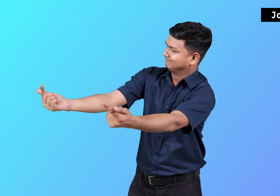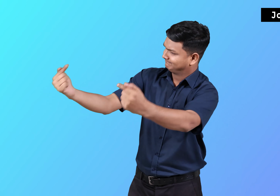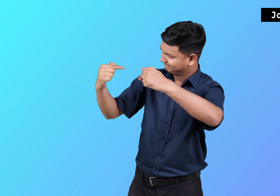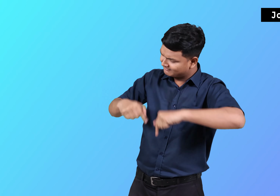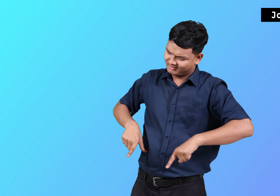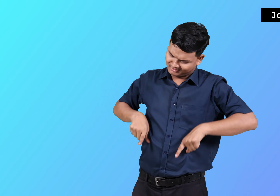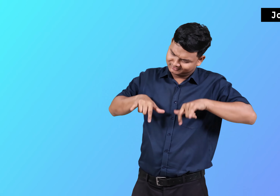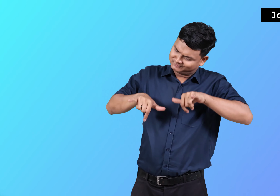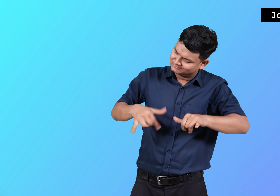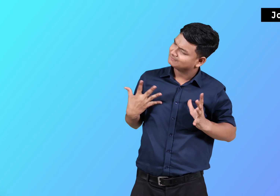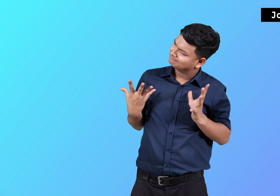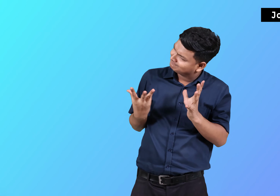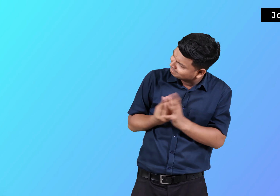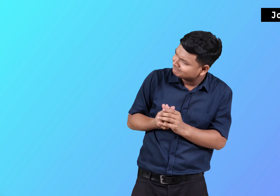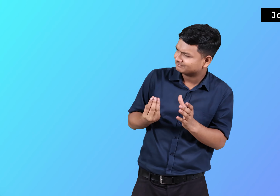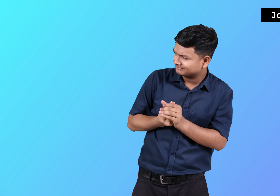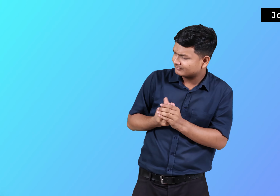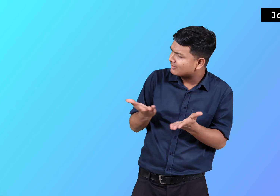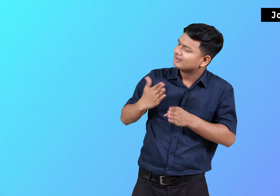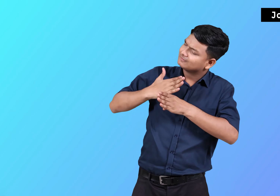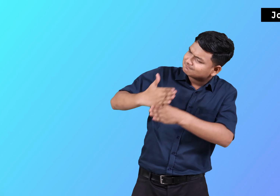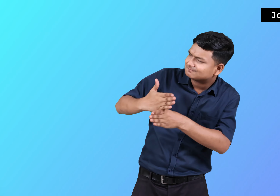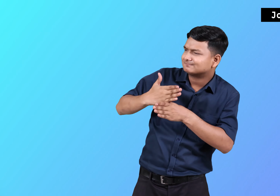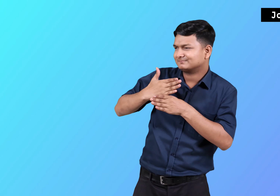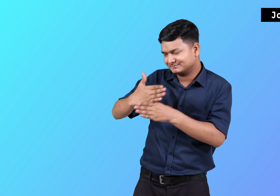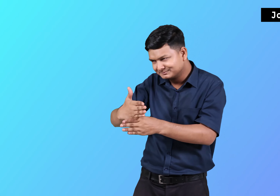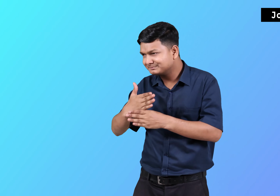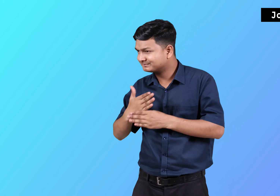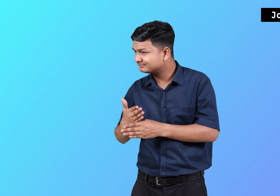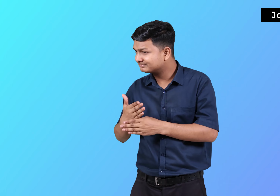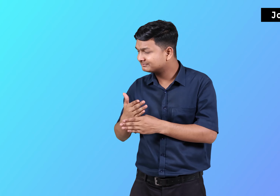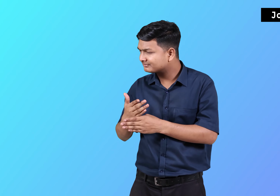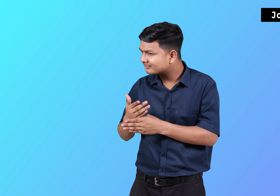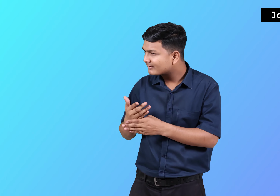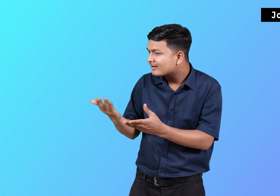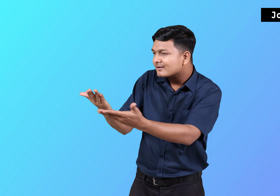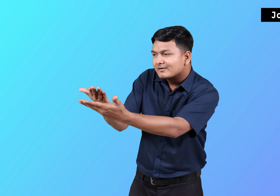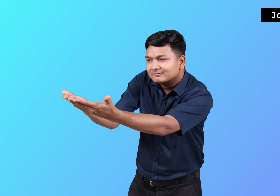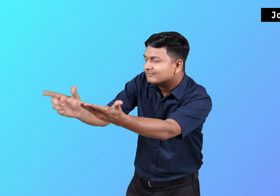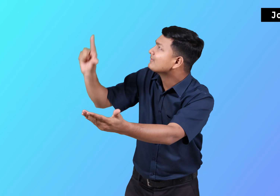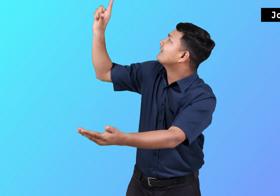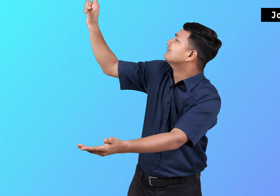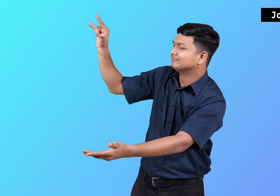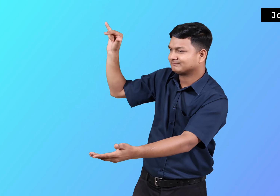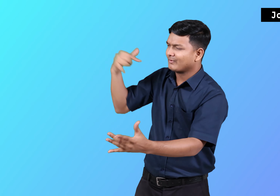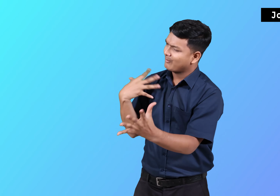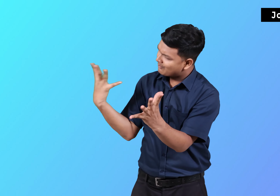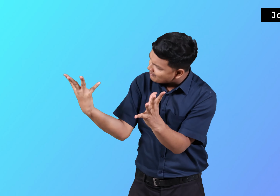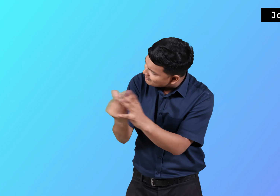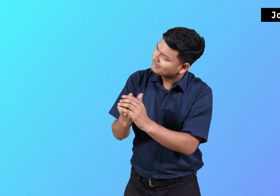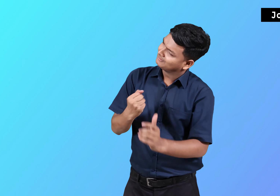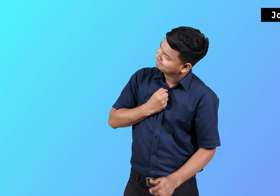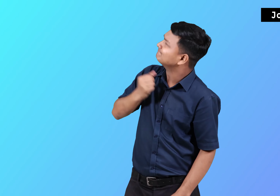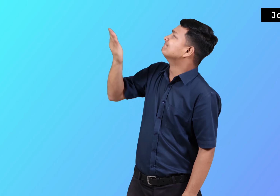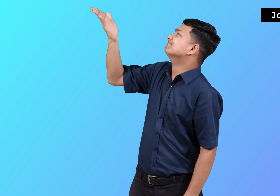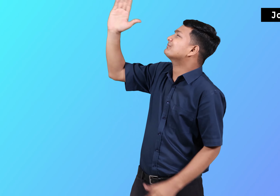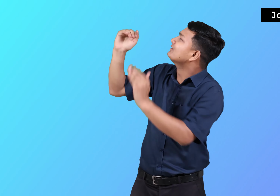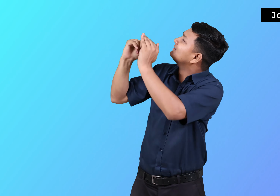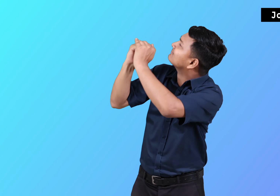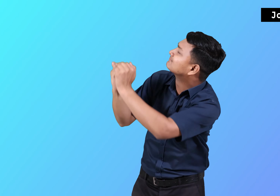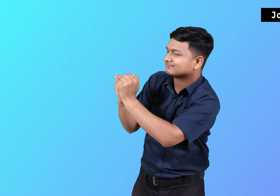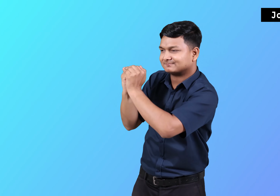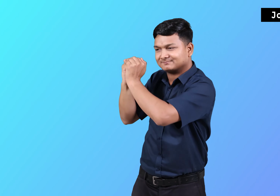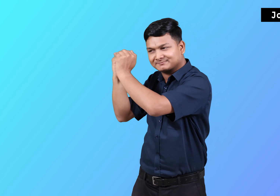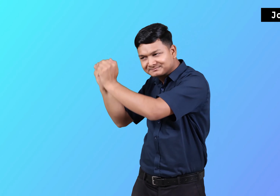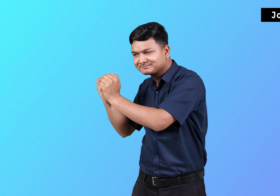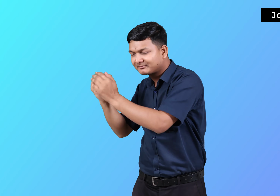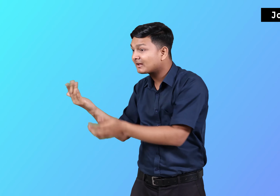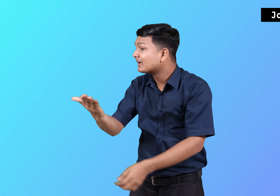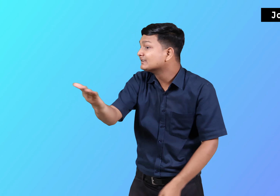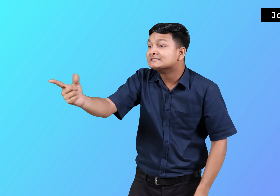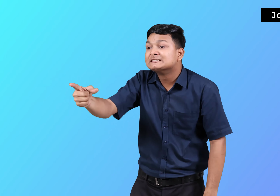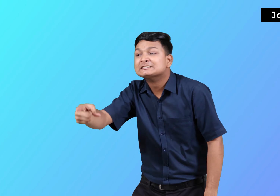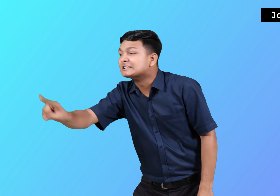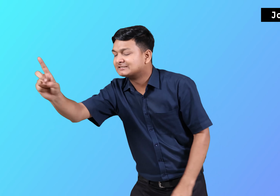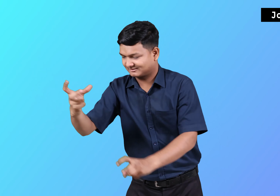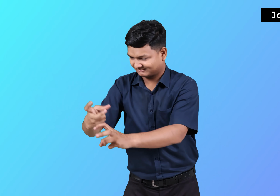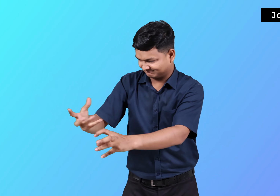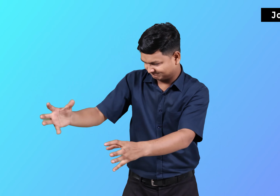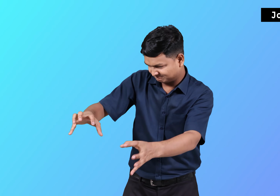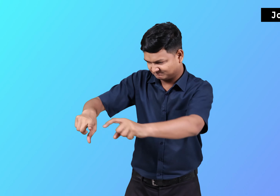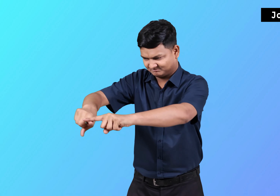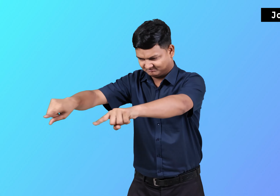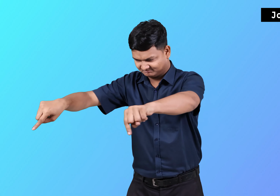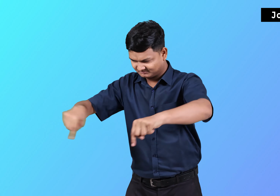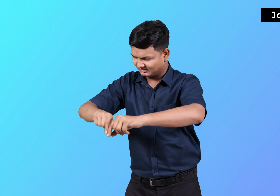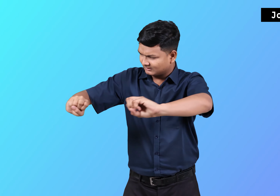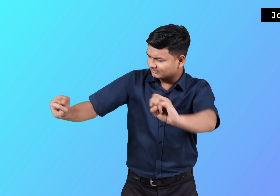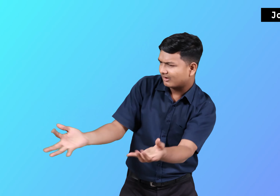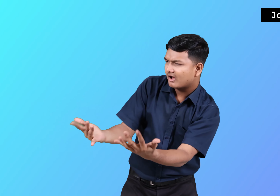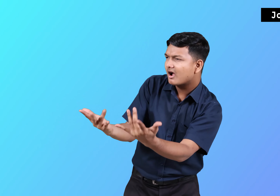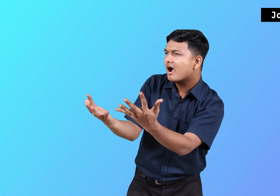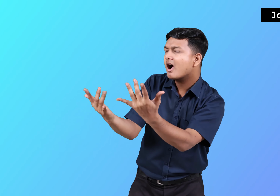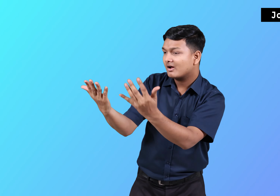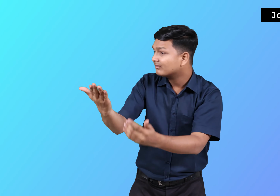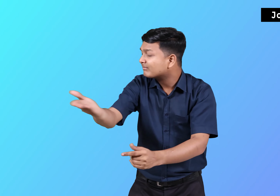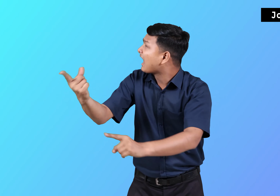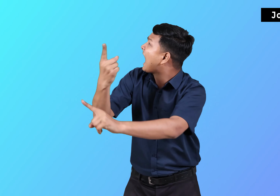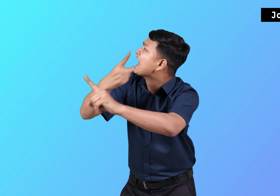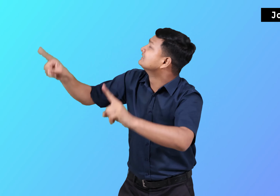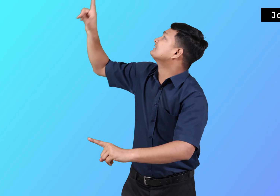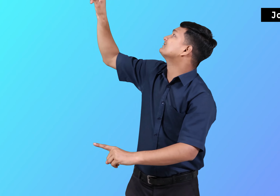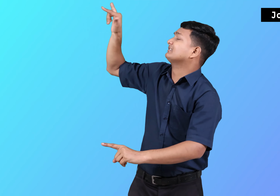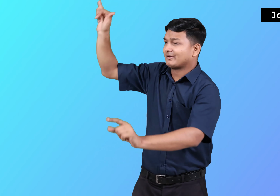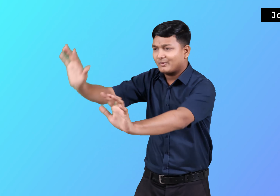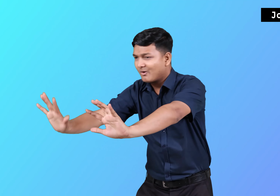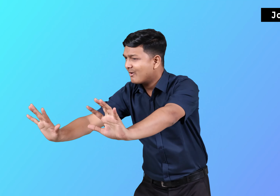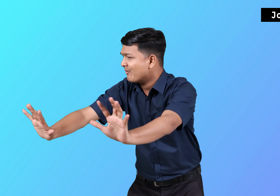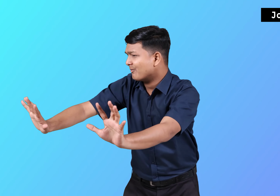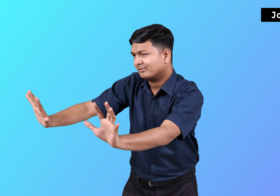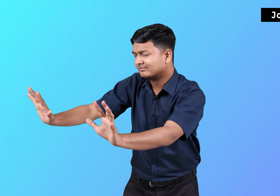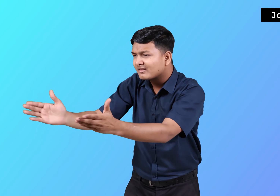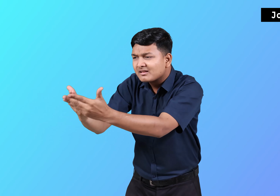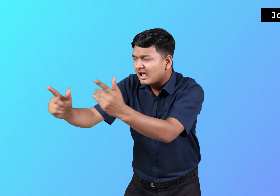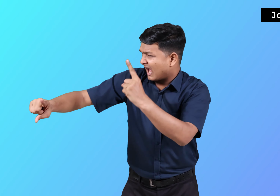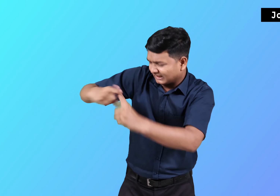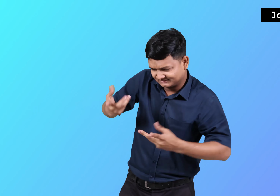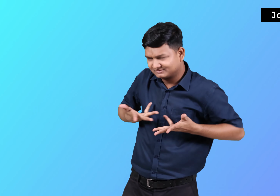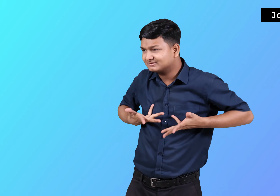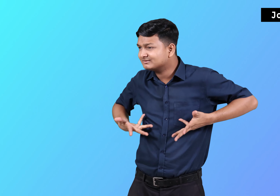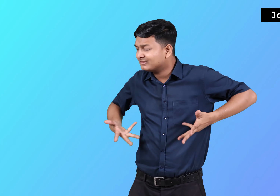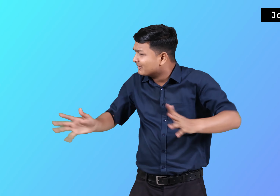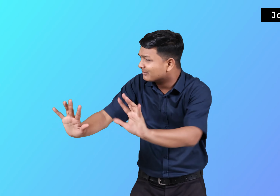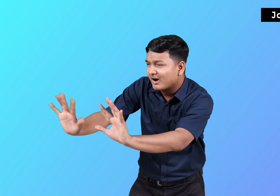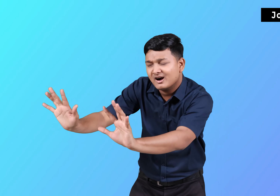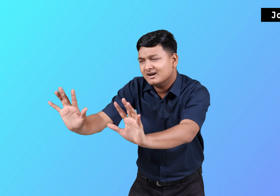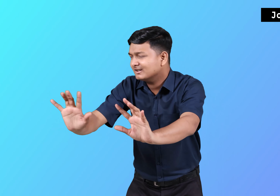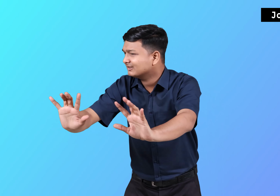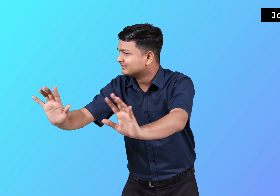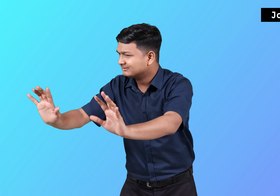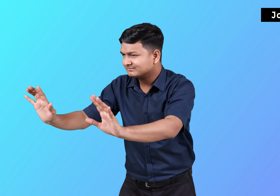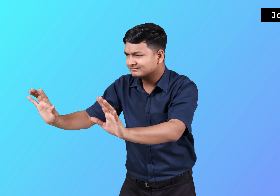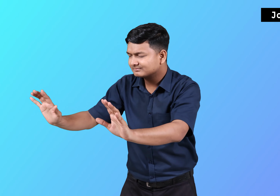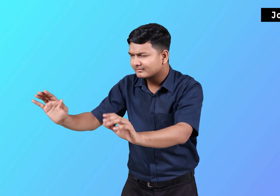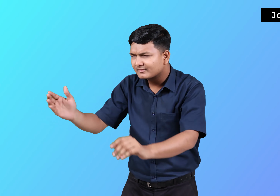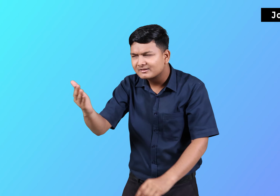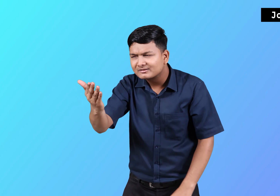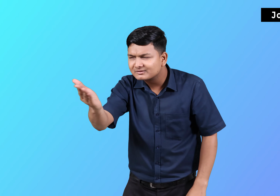But don’t turn against the LORD or against us by building another altar. We already have the altar of the LORD our God at the Meeting Tent.